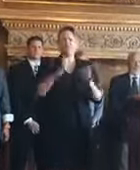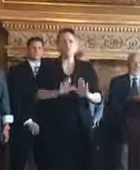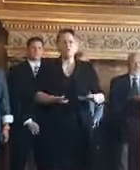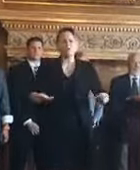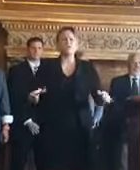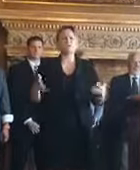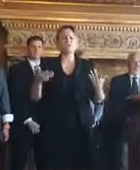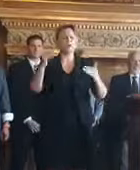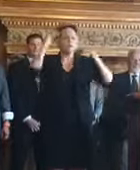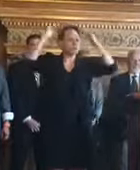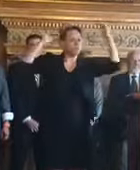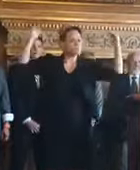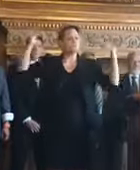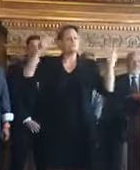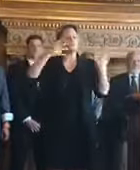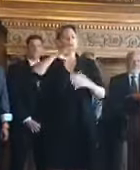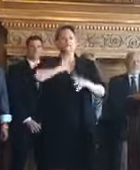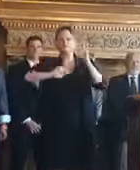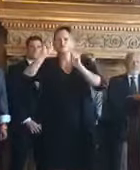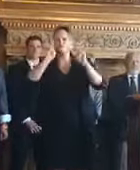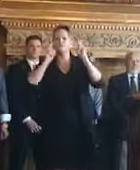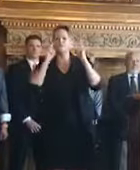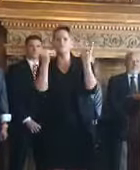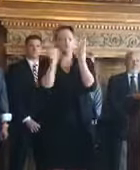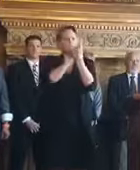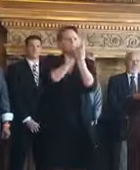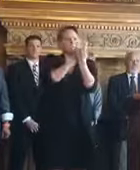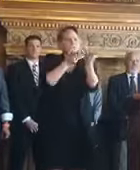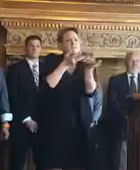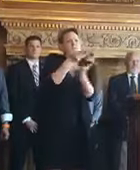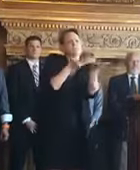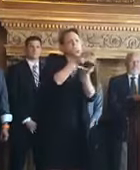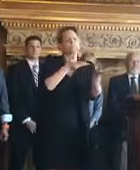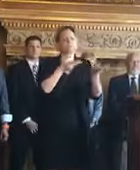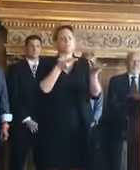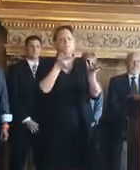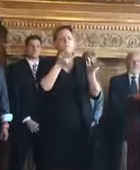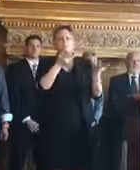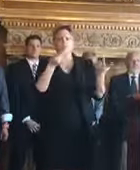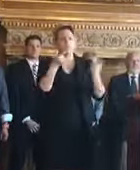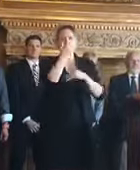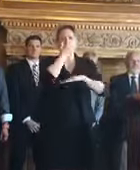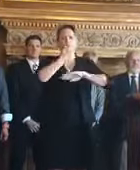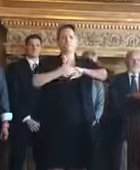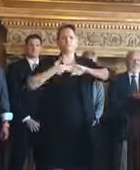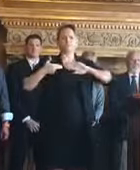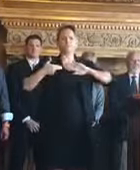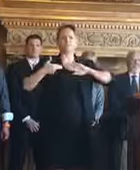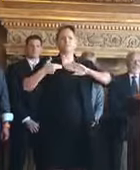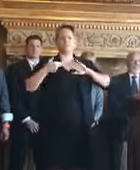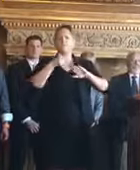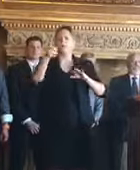working in these situations are high risk, like mental health and legal settings, working